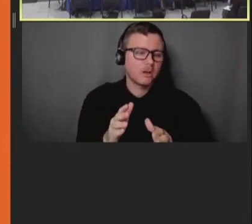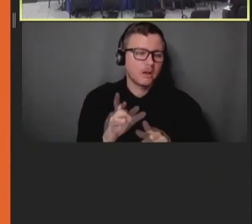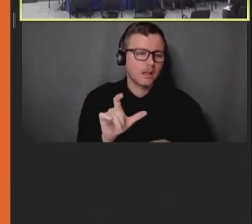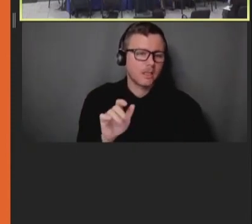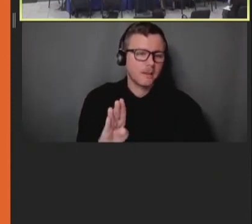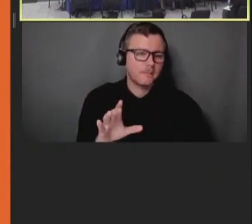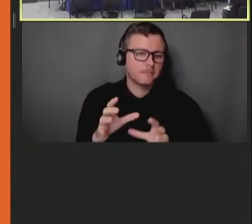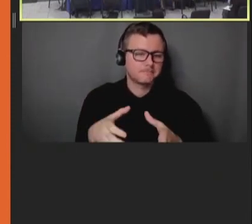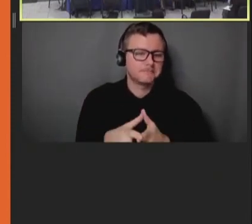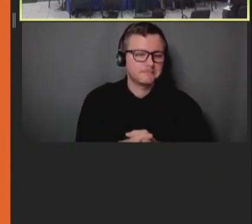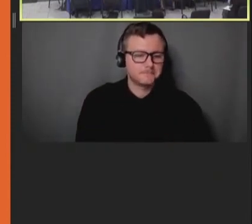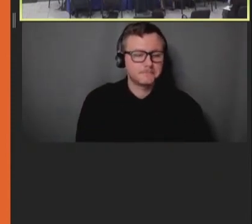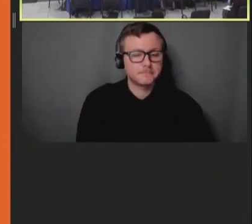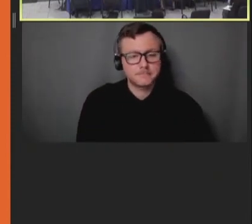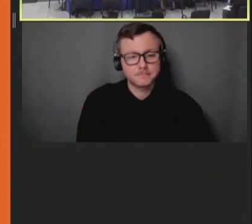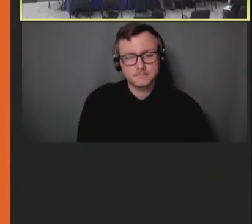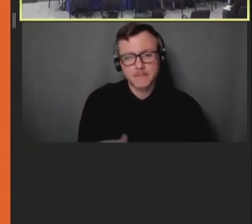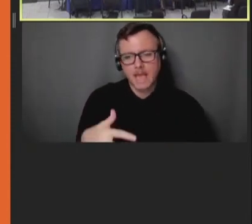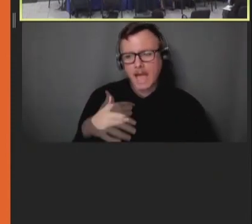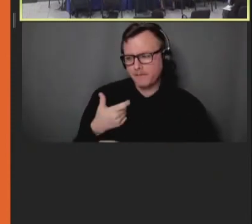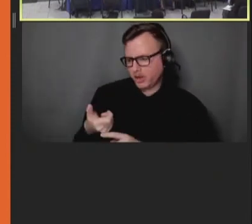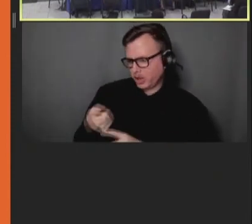All right, I got a clicker, which makes me kind of happy.